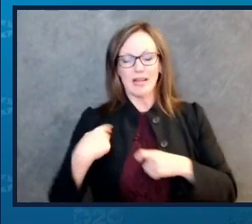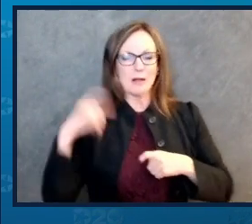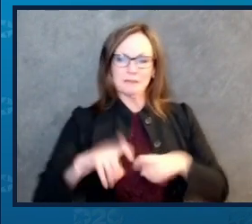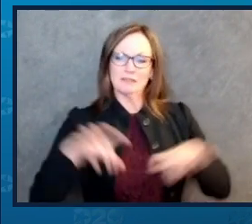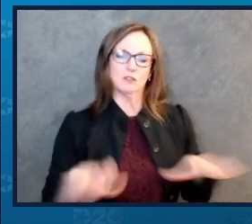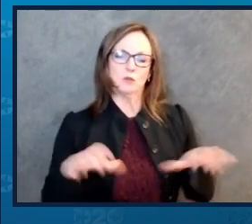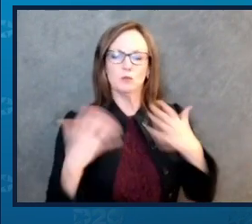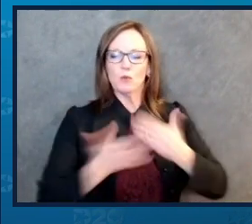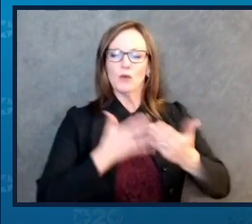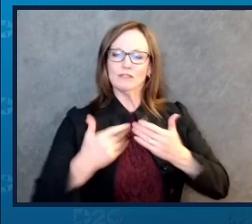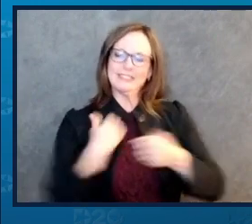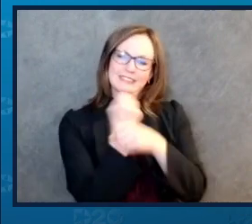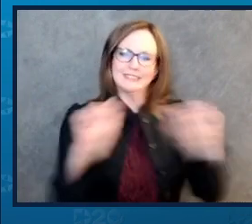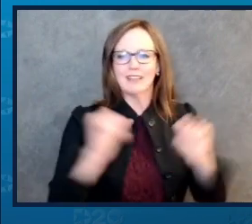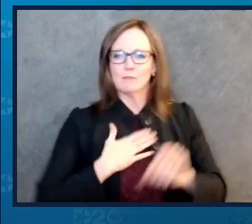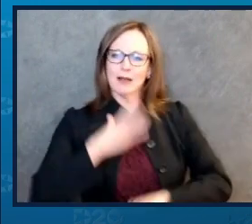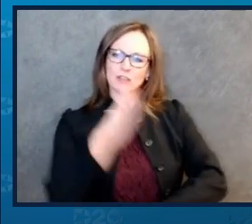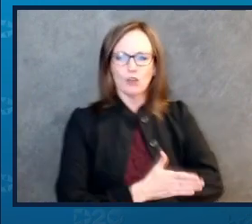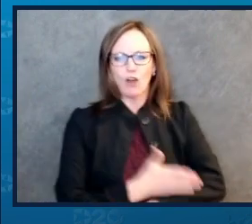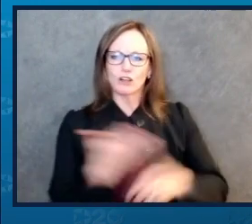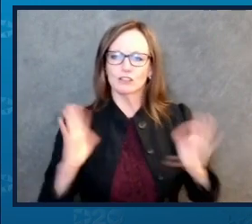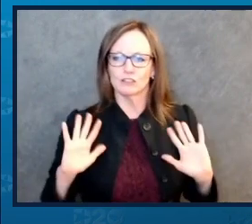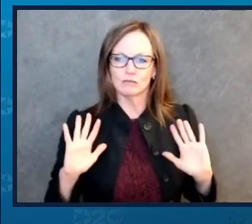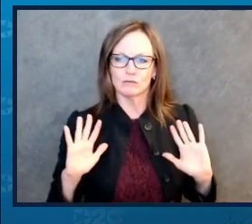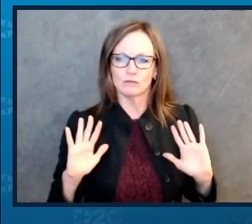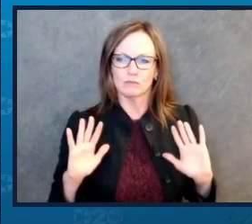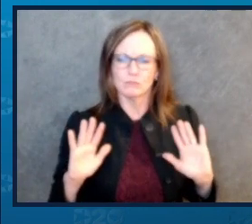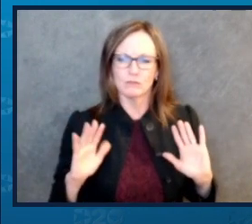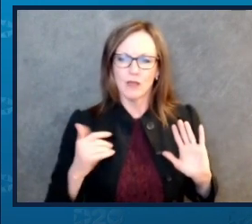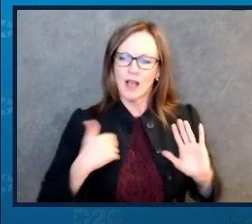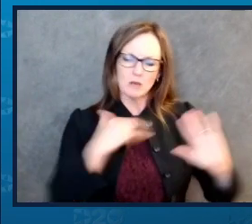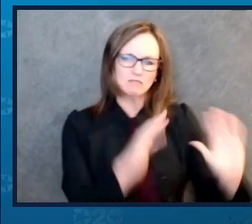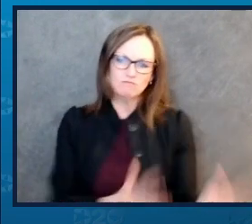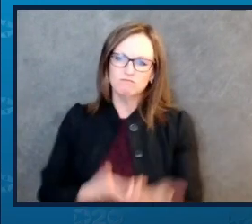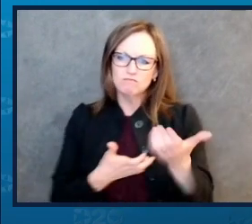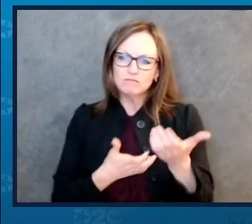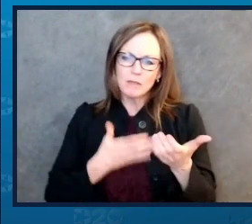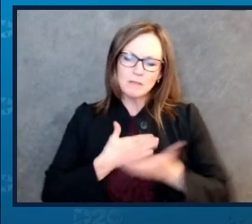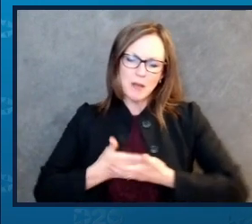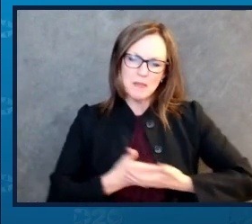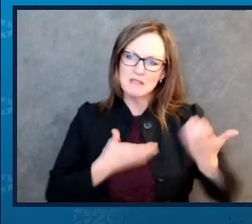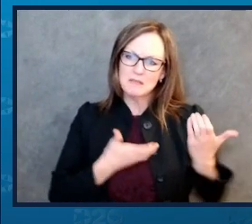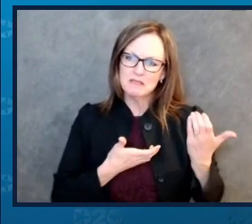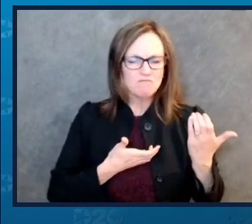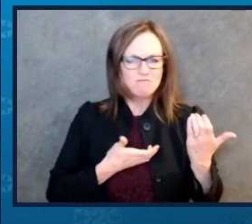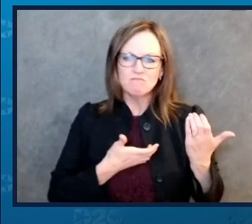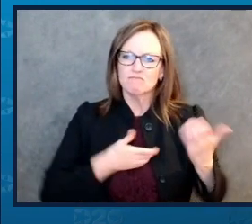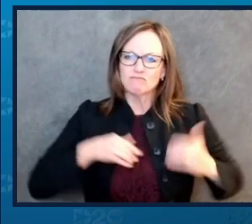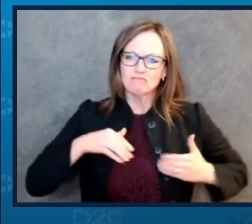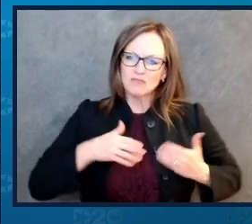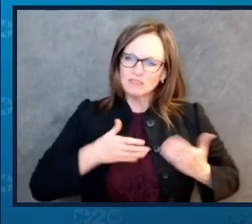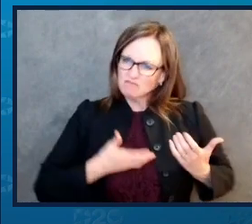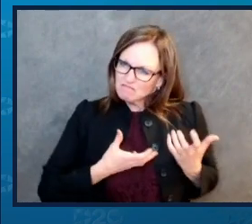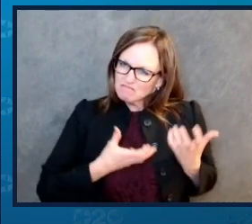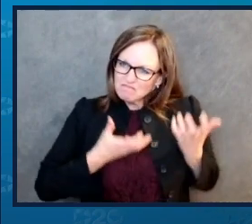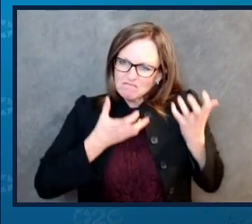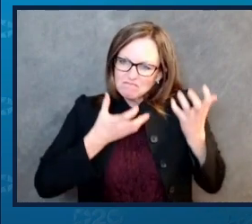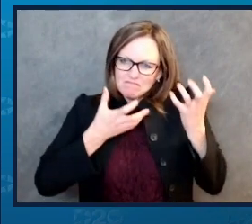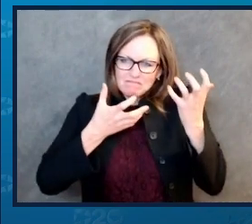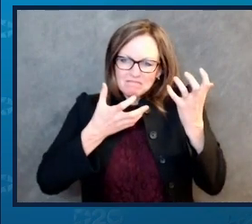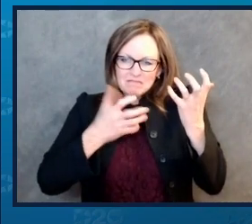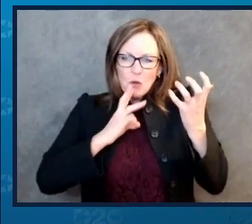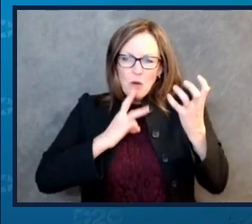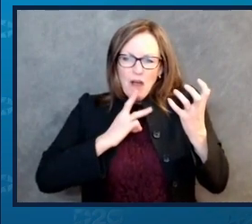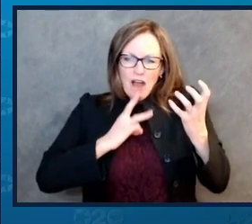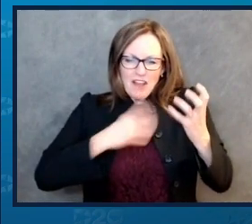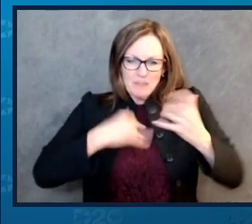[SPEAKING IN NATIVE TONGUE]